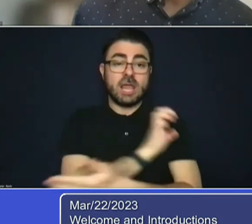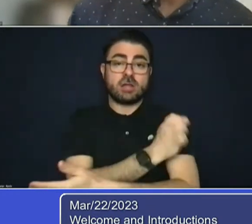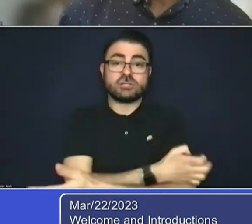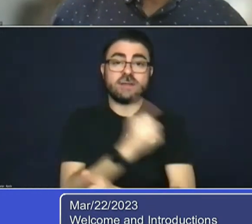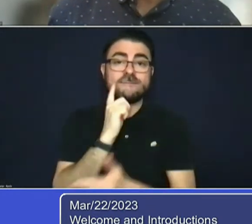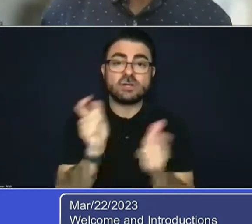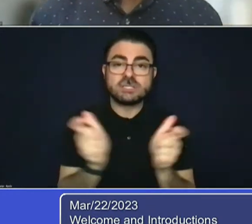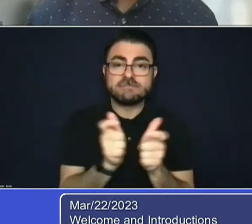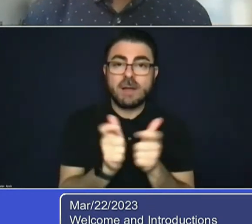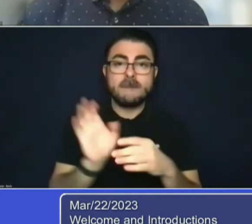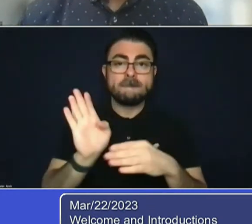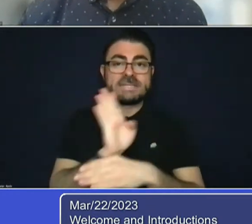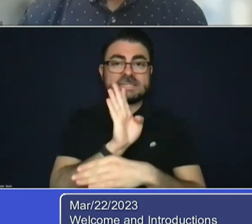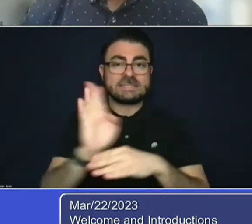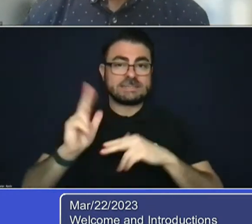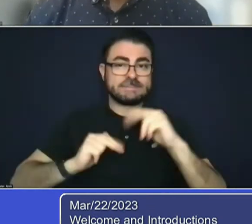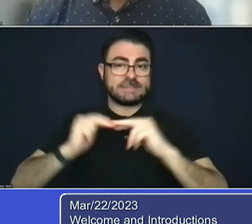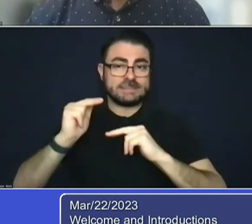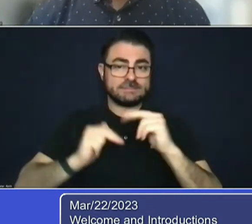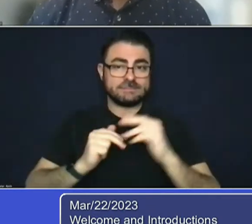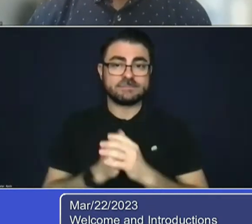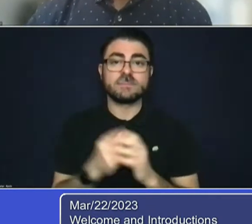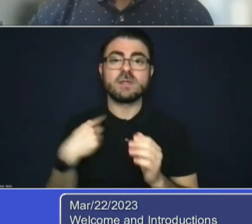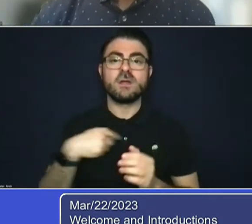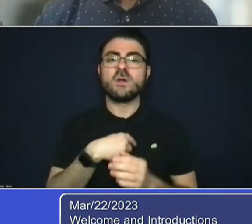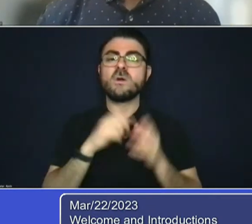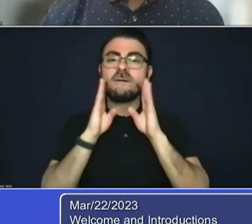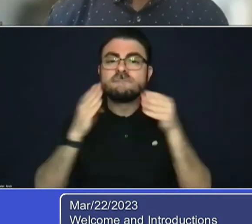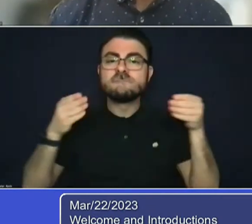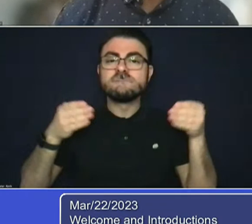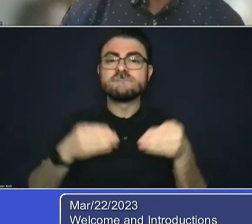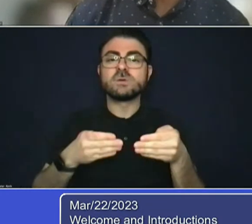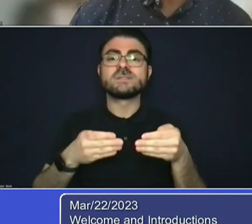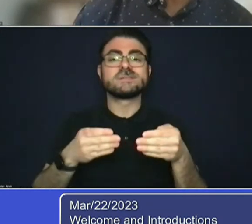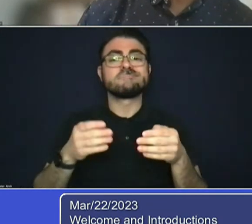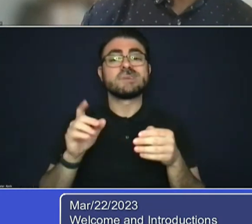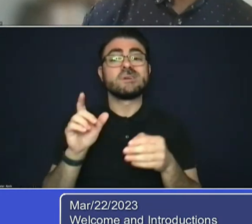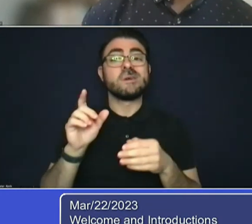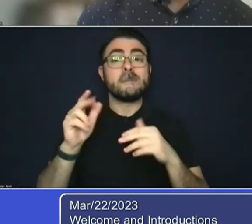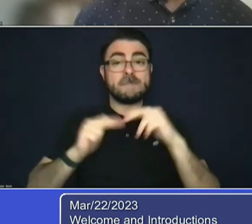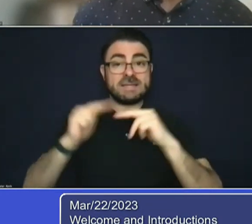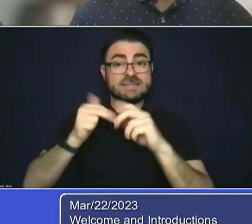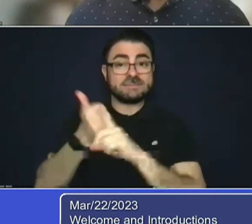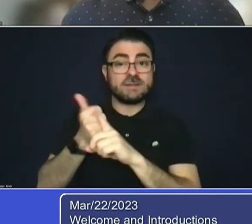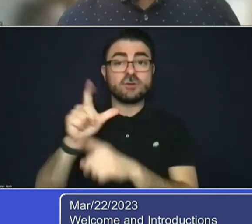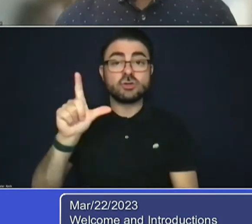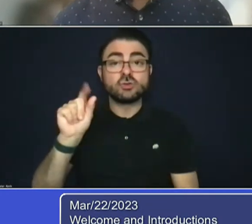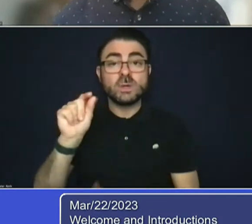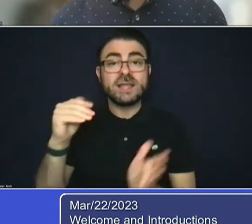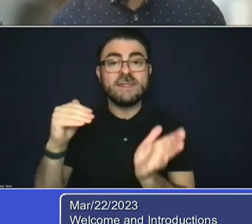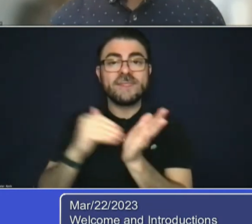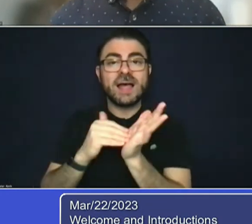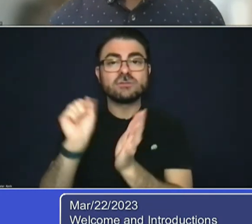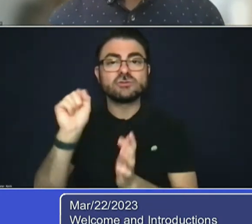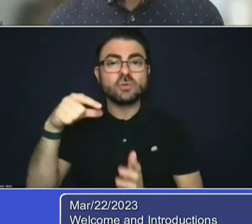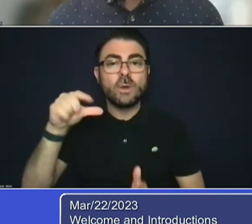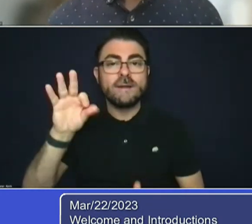NEXT CATEGORY IS CLEAN ENERGY AND SMALL COMMERCIAL BUILDINGS,